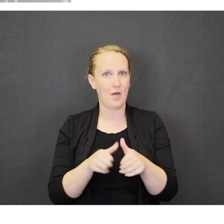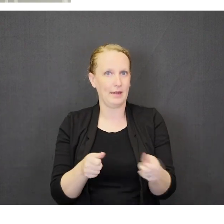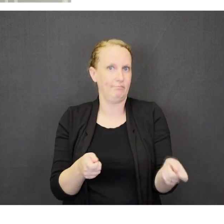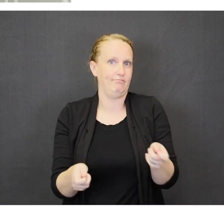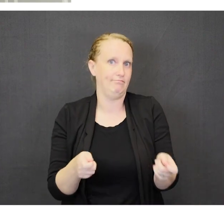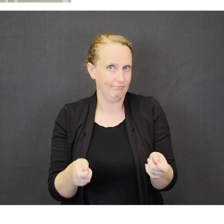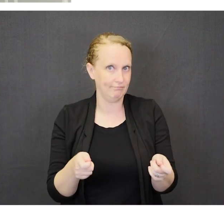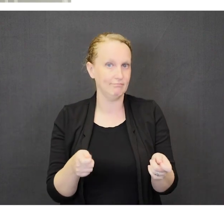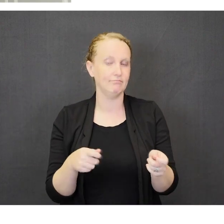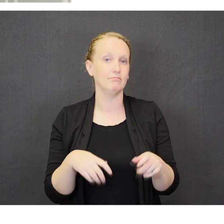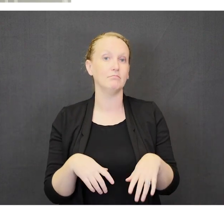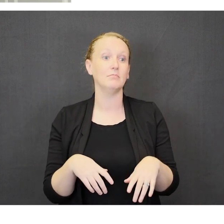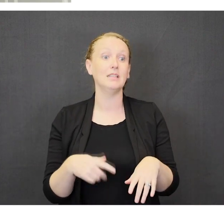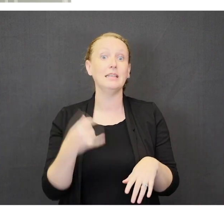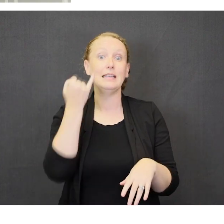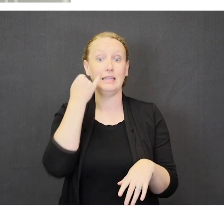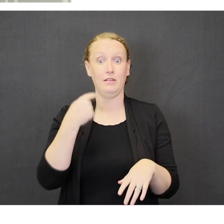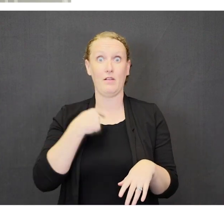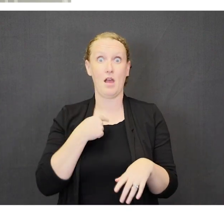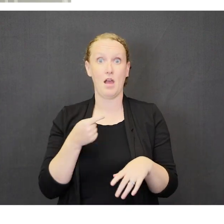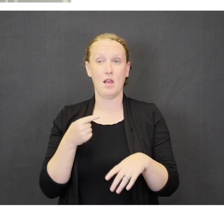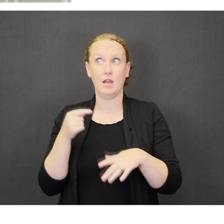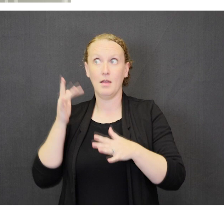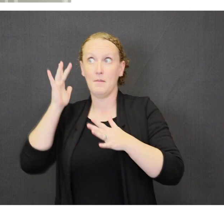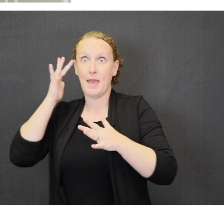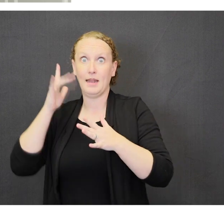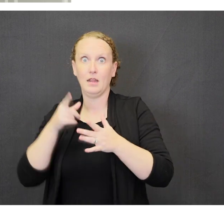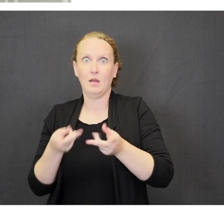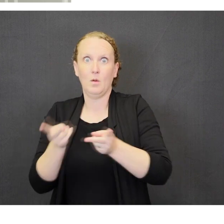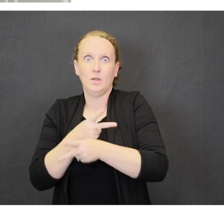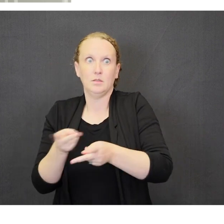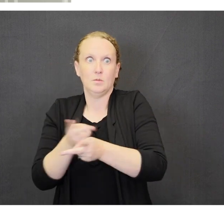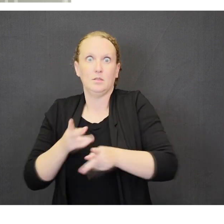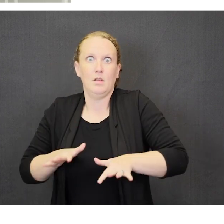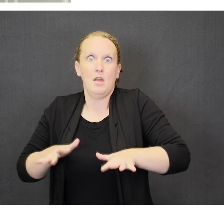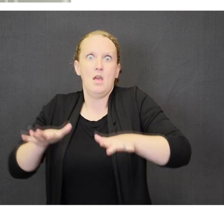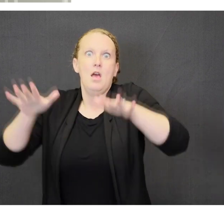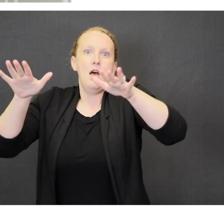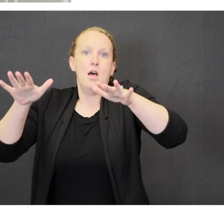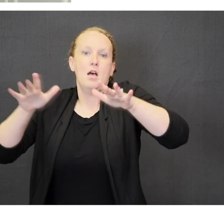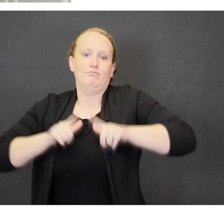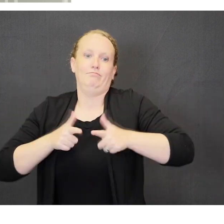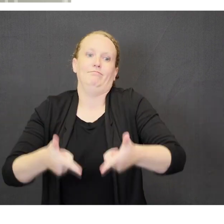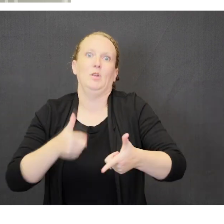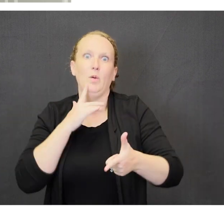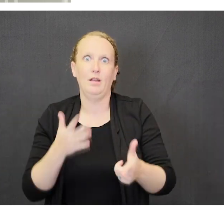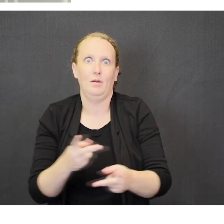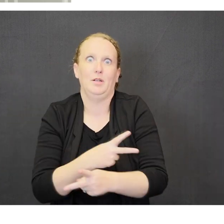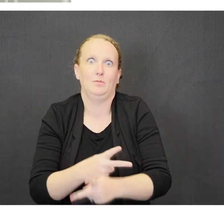can induce even more panic and fear in the child but being able to respond